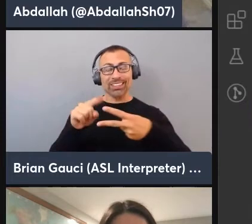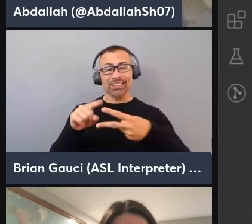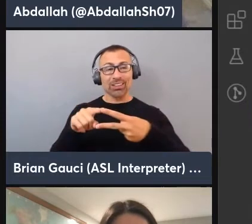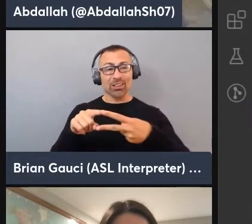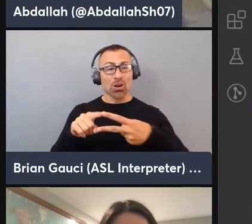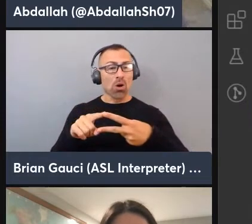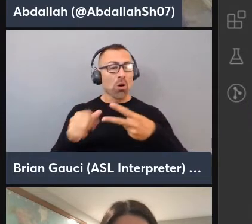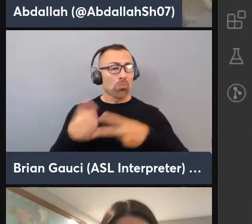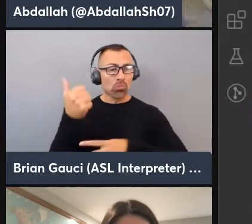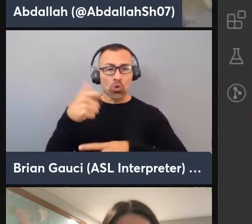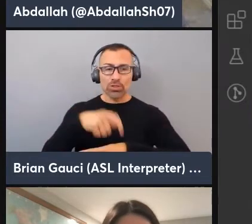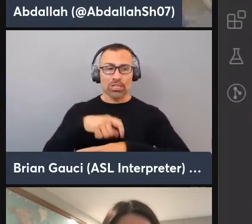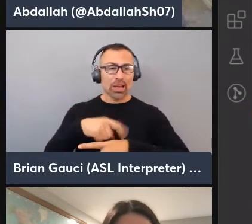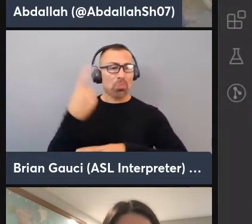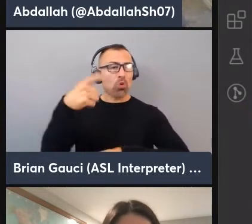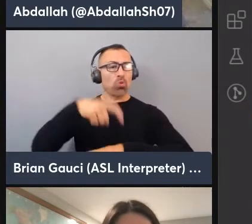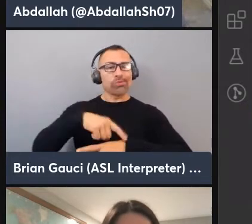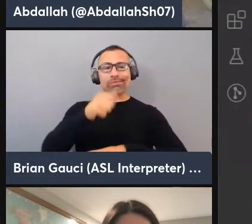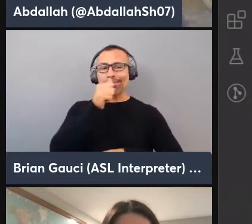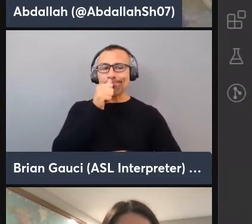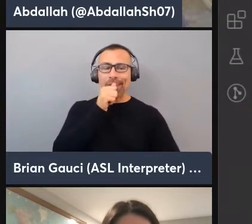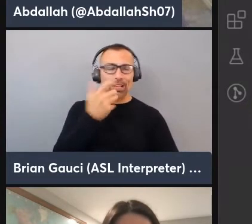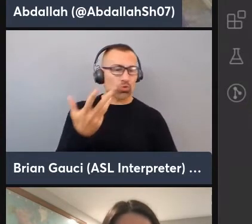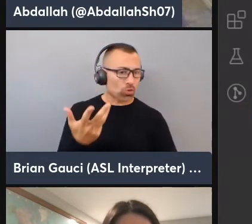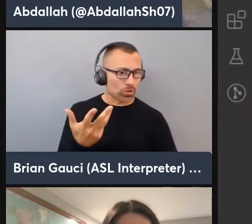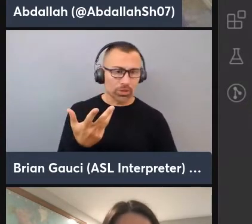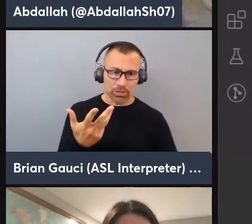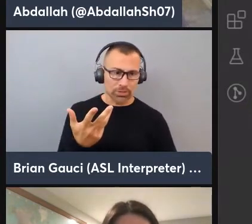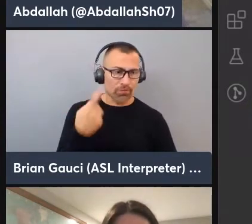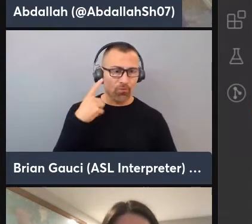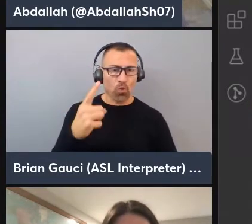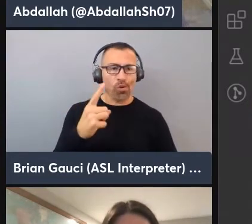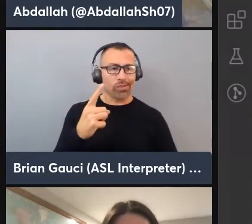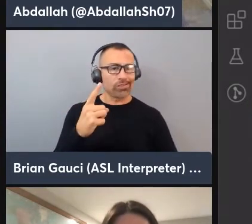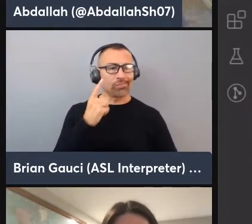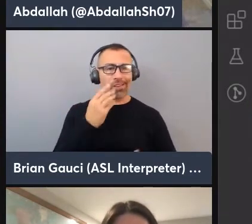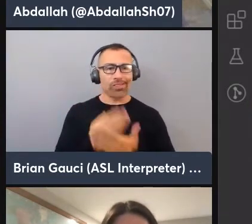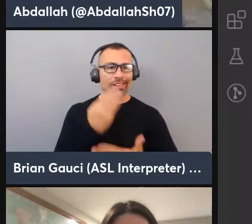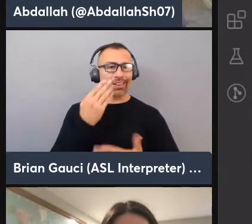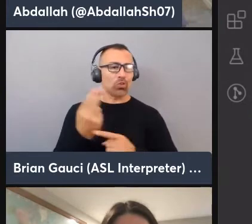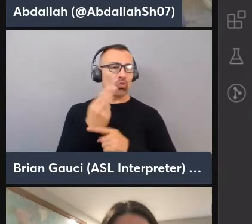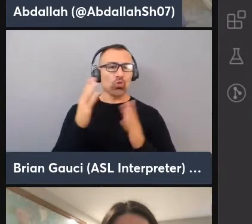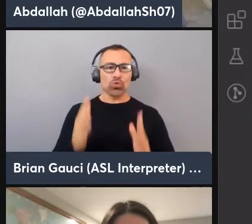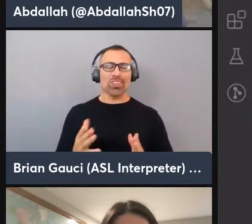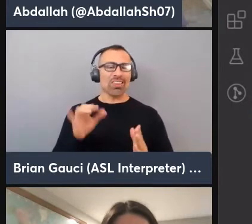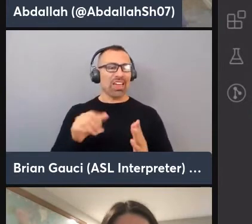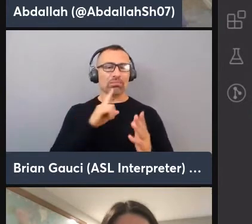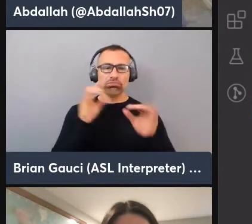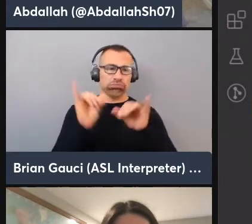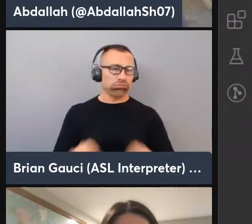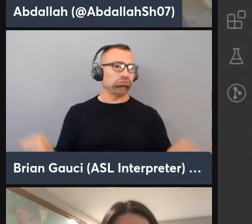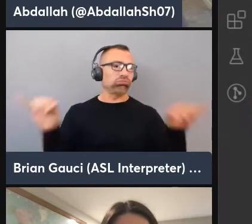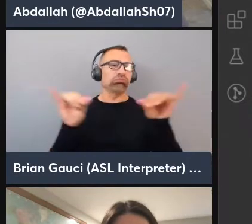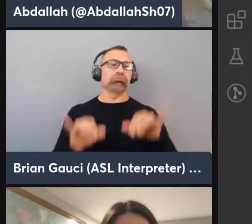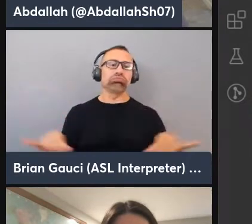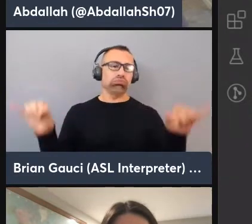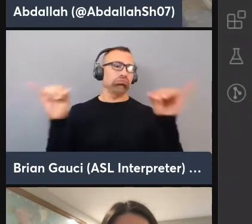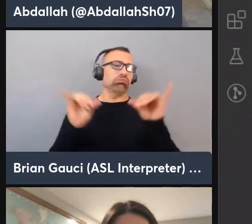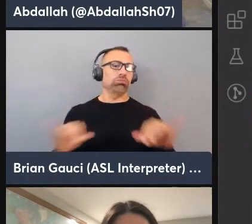as a mechanism of authenticating users. That's definitely one of the most common use cases that customers were asking for.